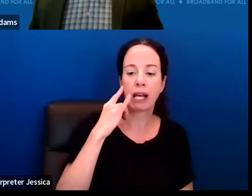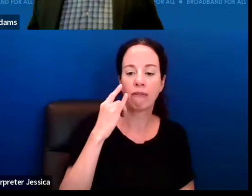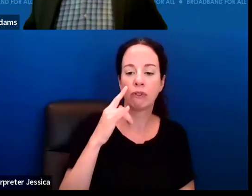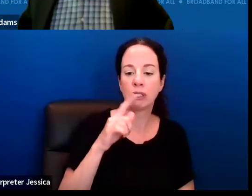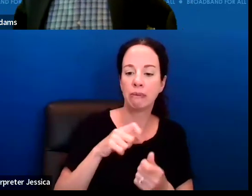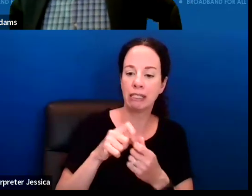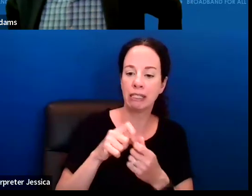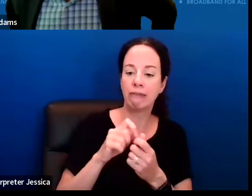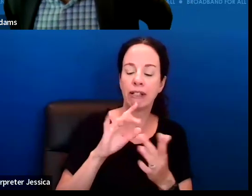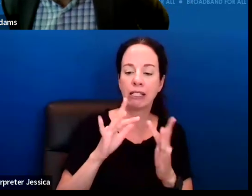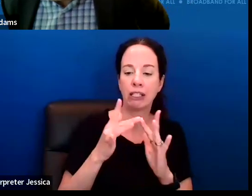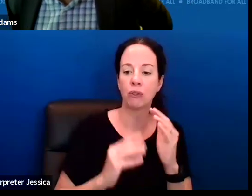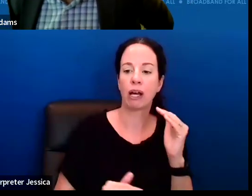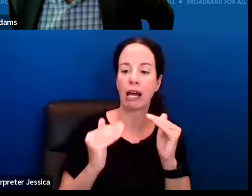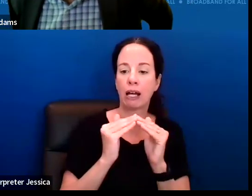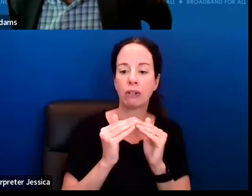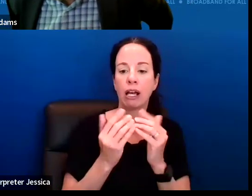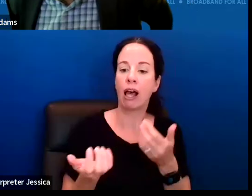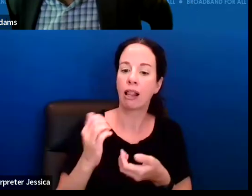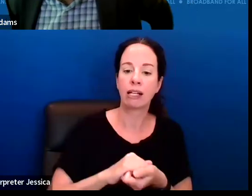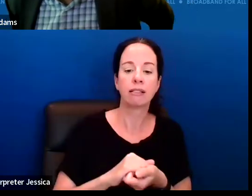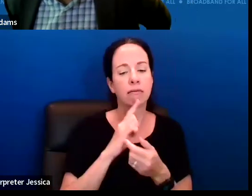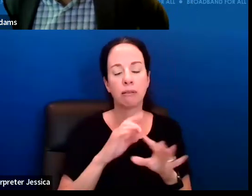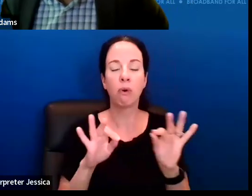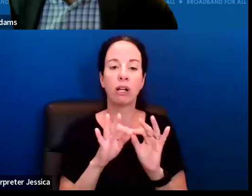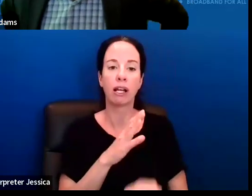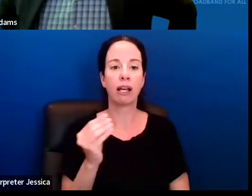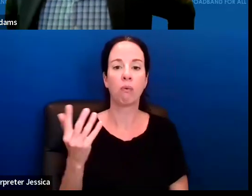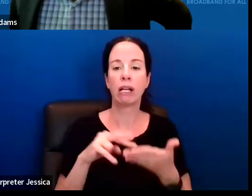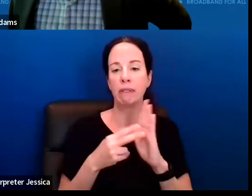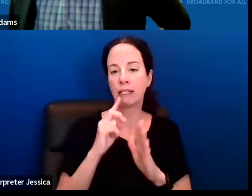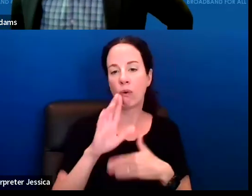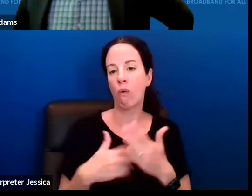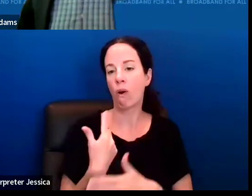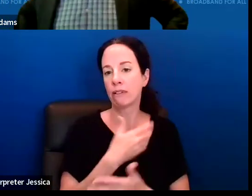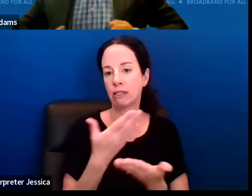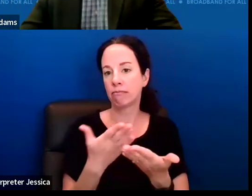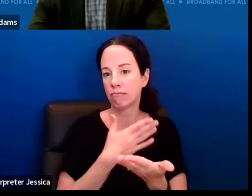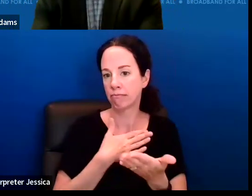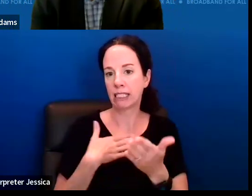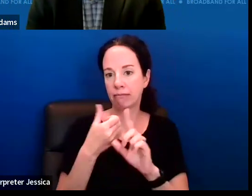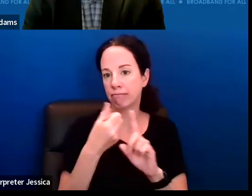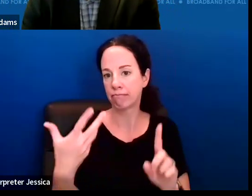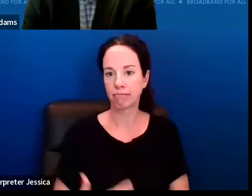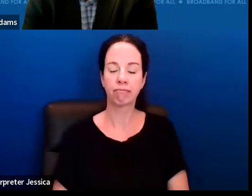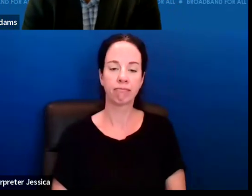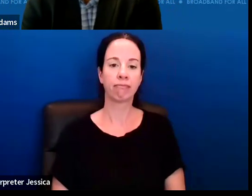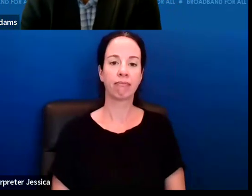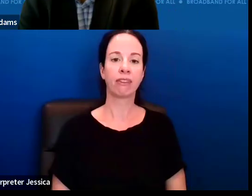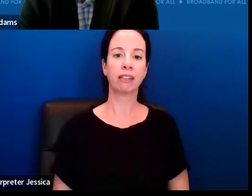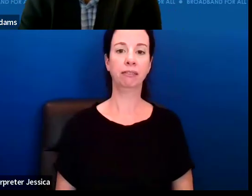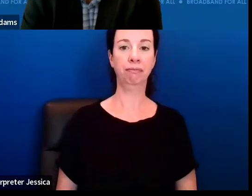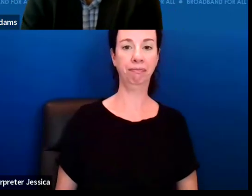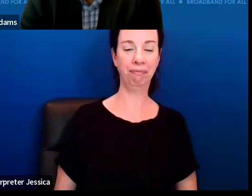it's important, and what it means for all of us. Thanks, Scott, and thanks to all of you for